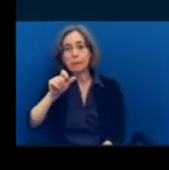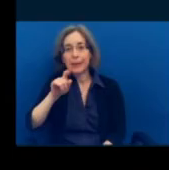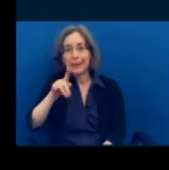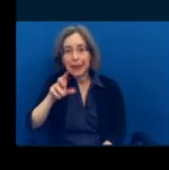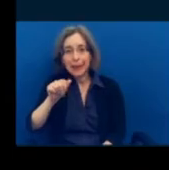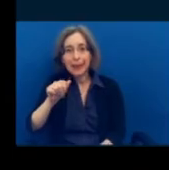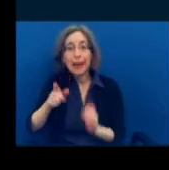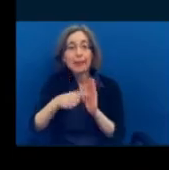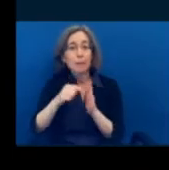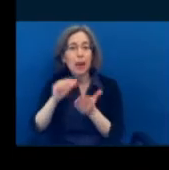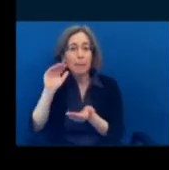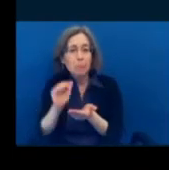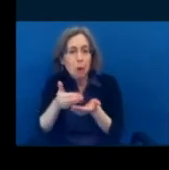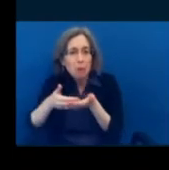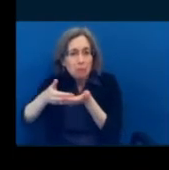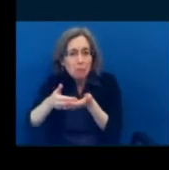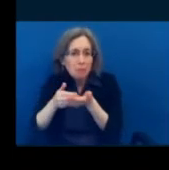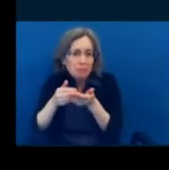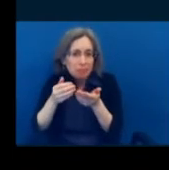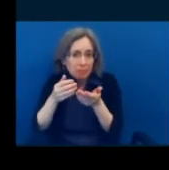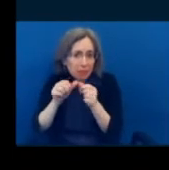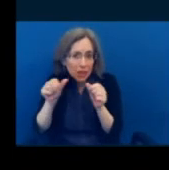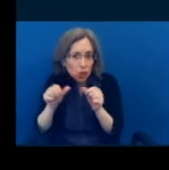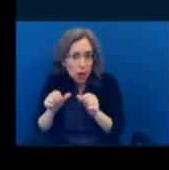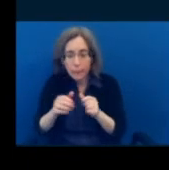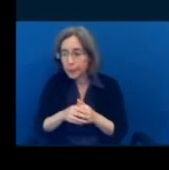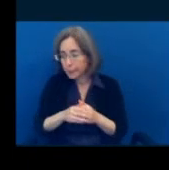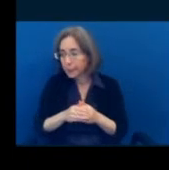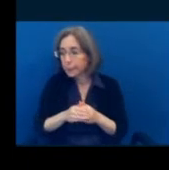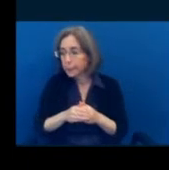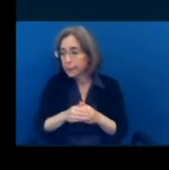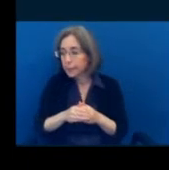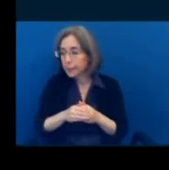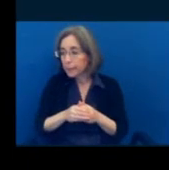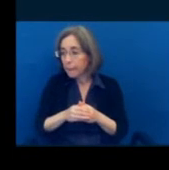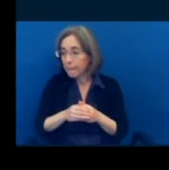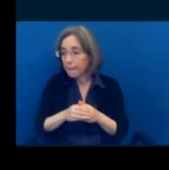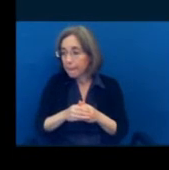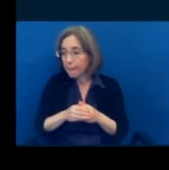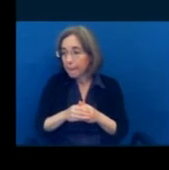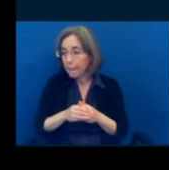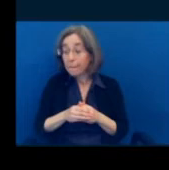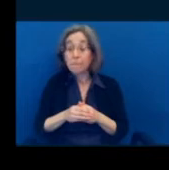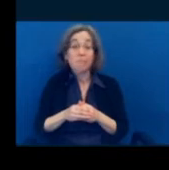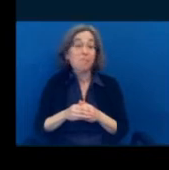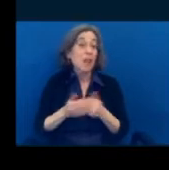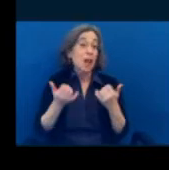AND JUST TO SHOW YOU THAT ANATOMY OF LIVE AND WELL AND CONTEMPORARY ART, HERE ARE 2